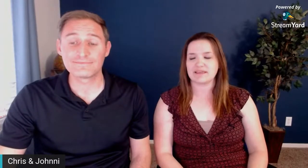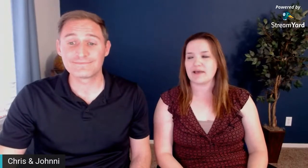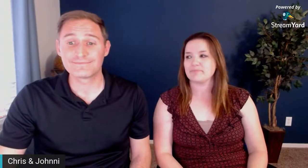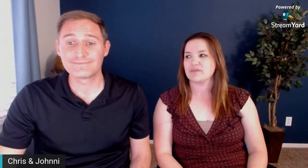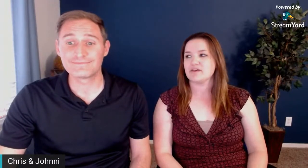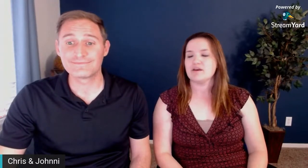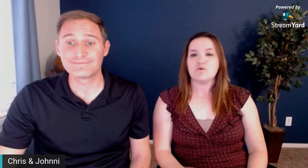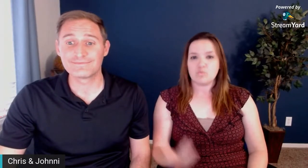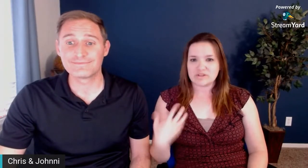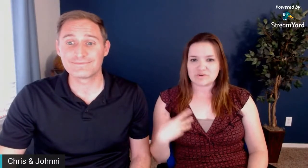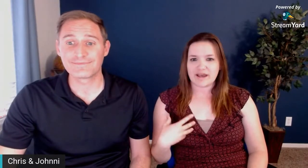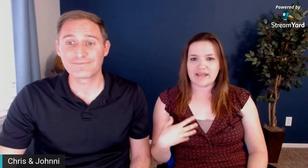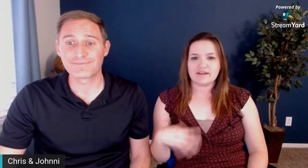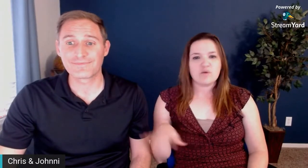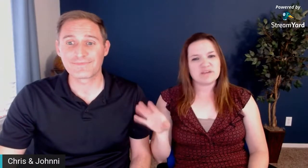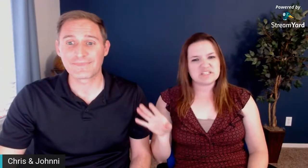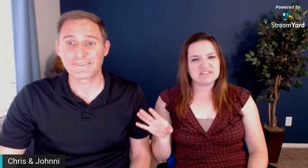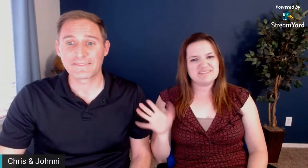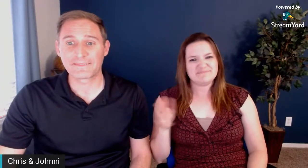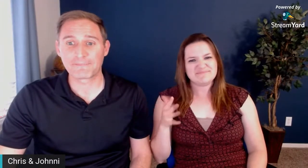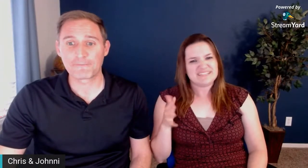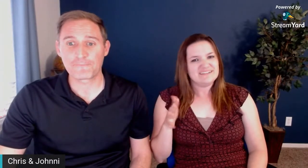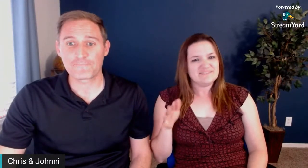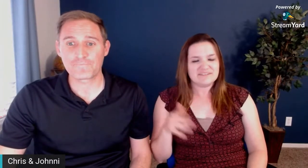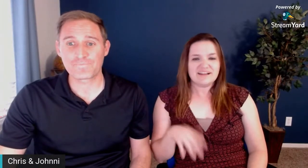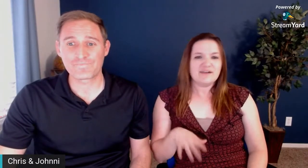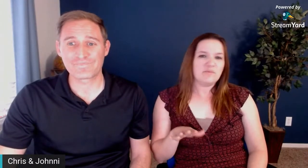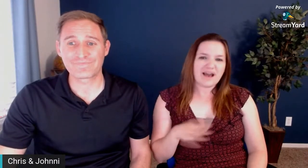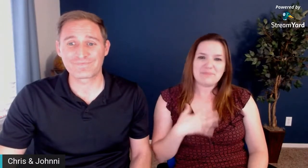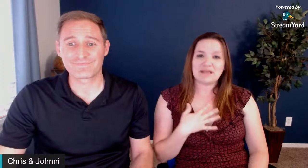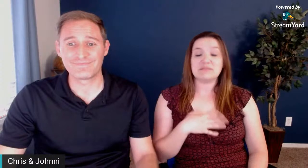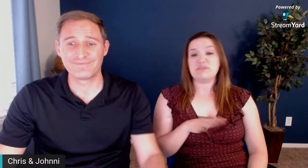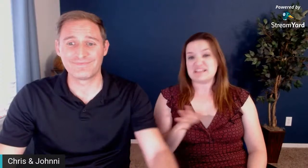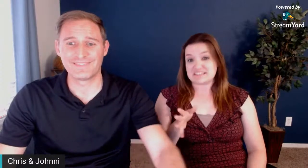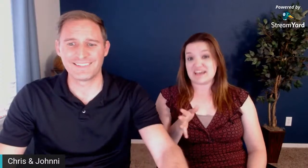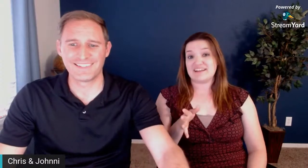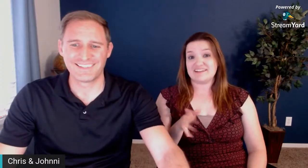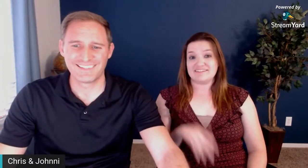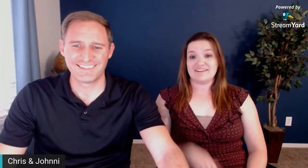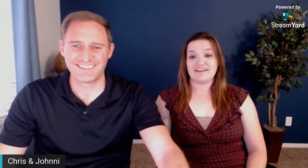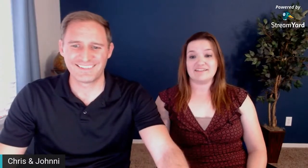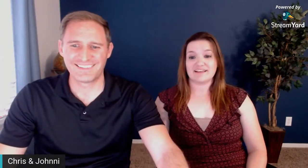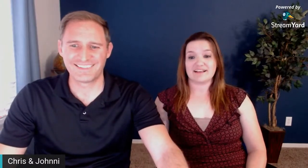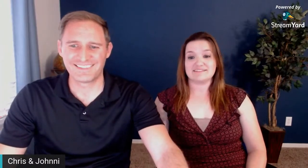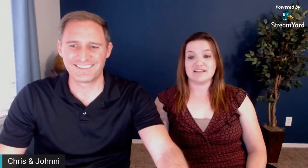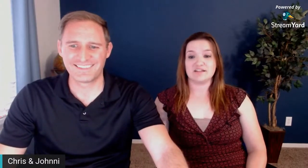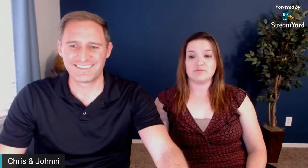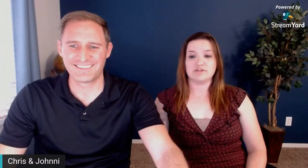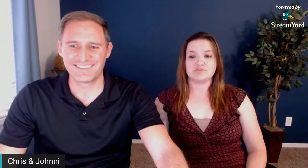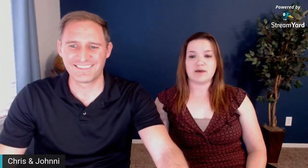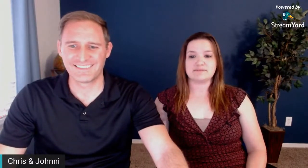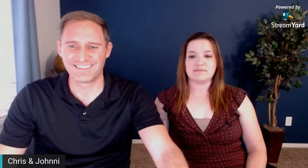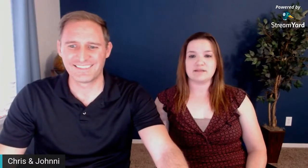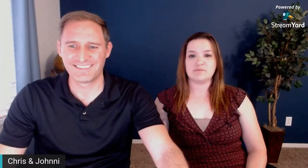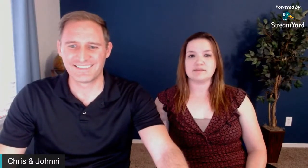but yeah we tried i'm not the best at it and then like i said you know when you drop somebody once